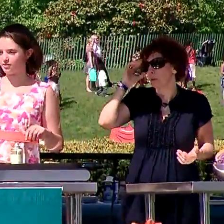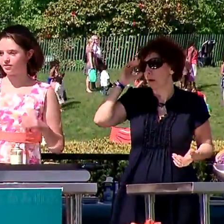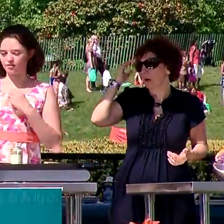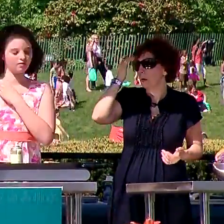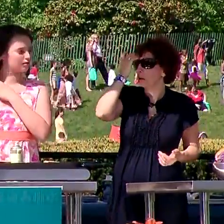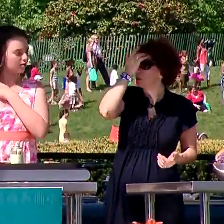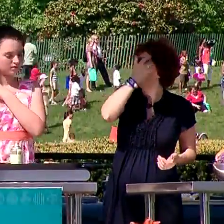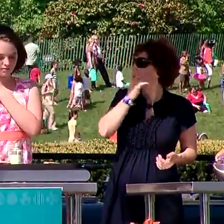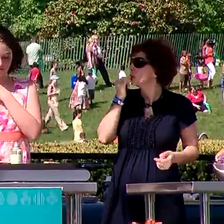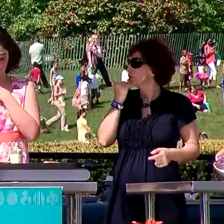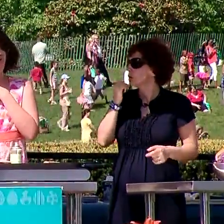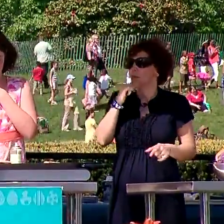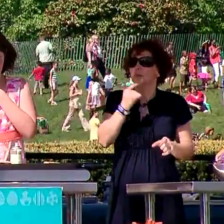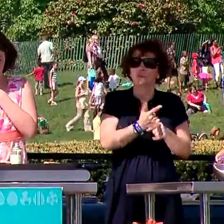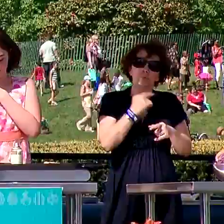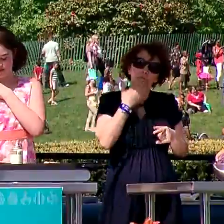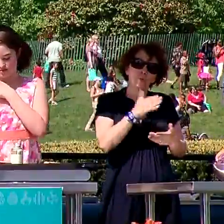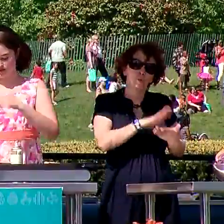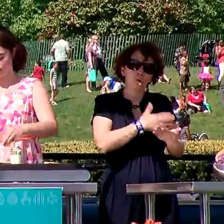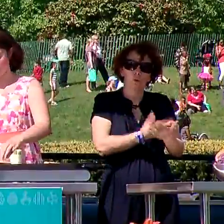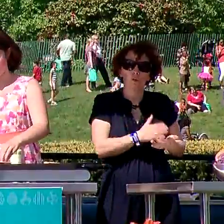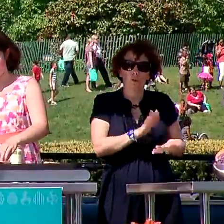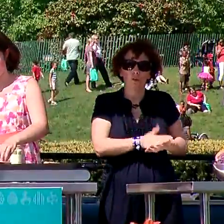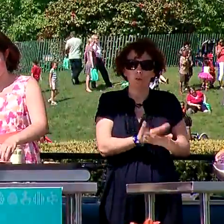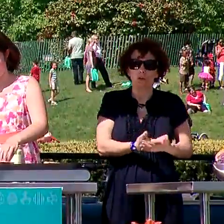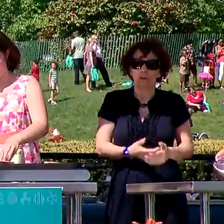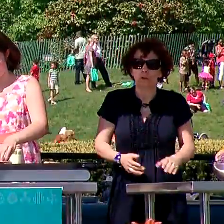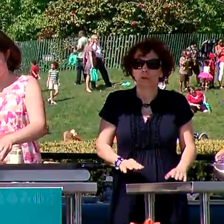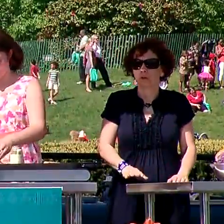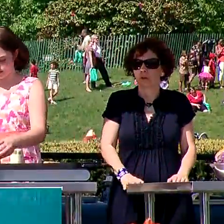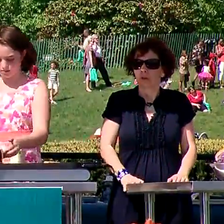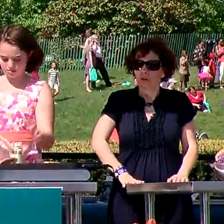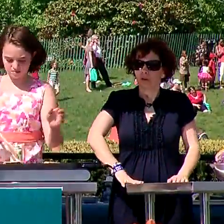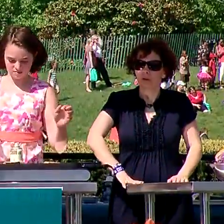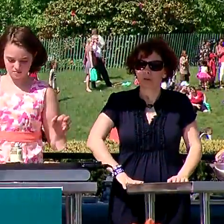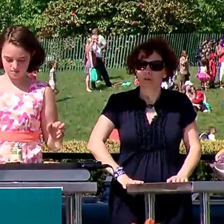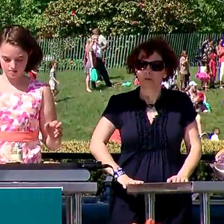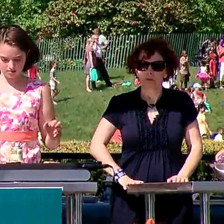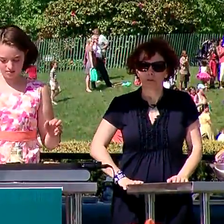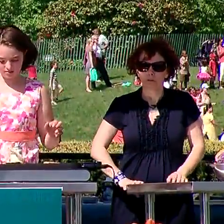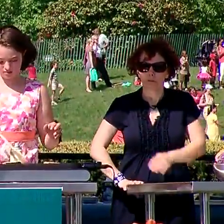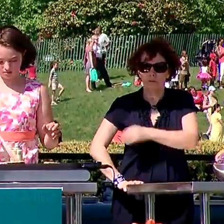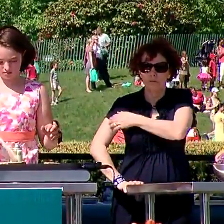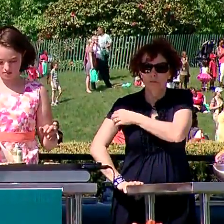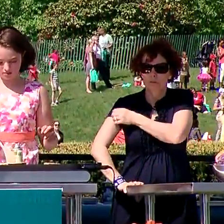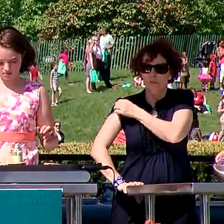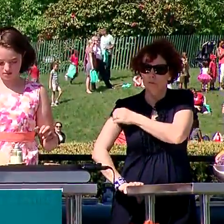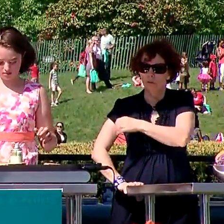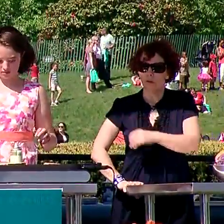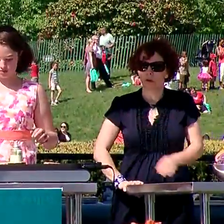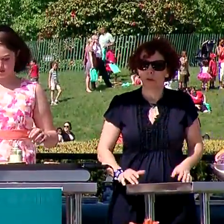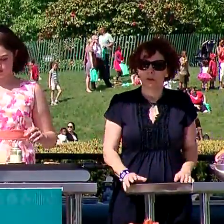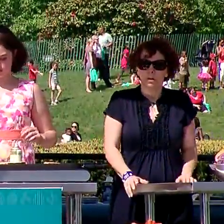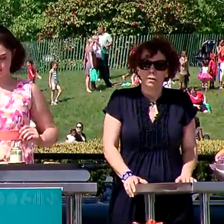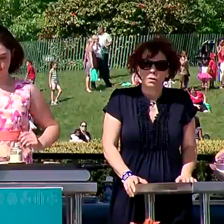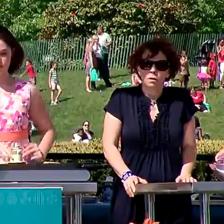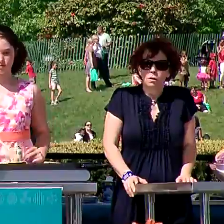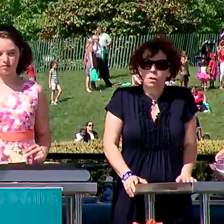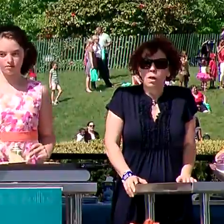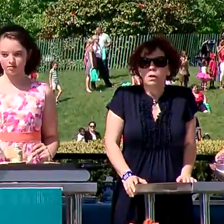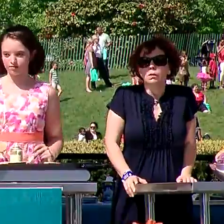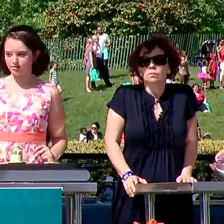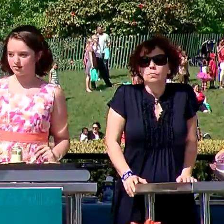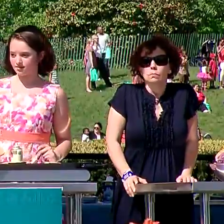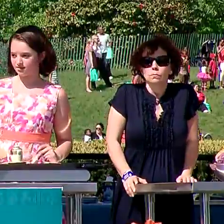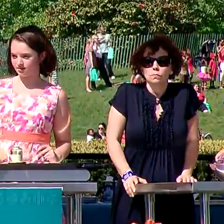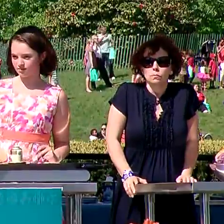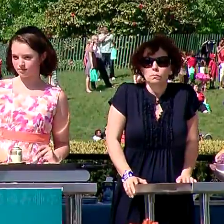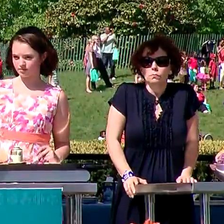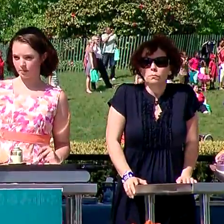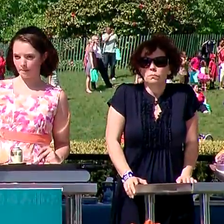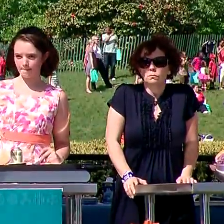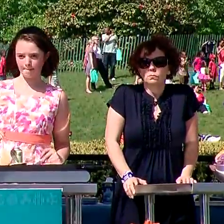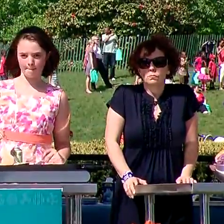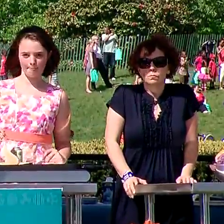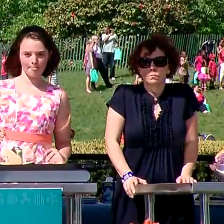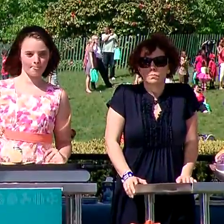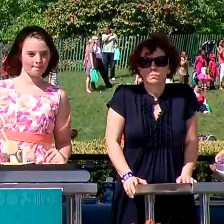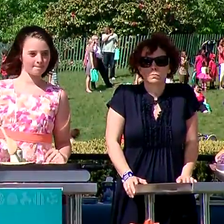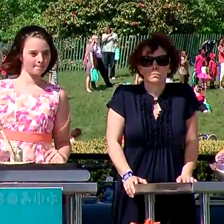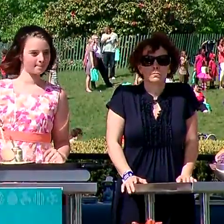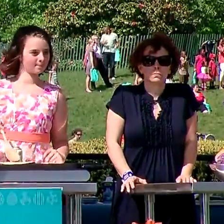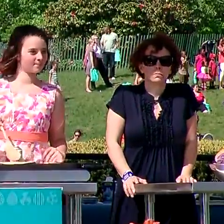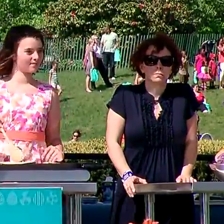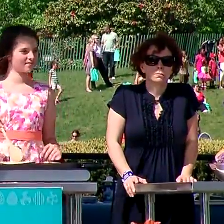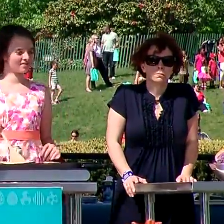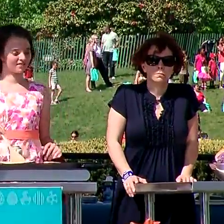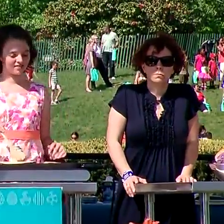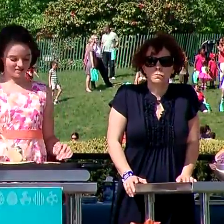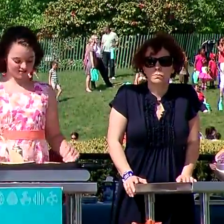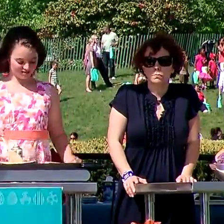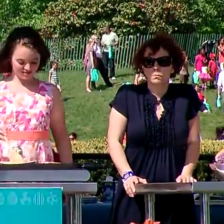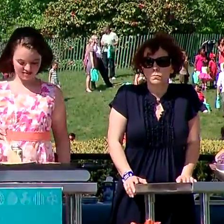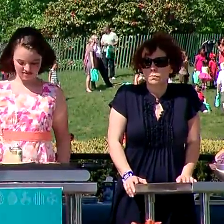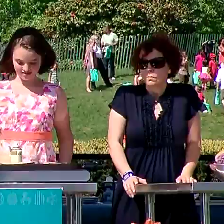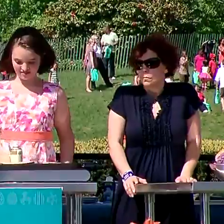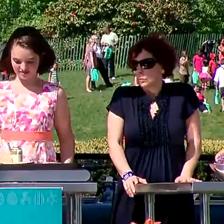Carla Hall: He said his sister is a good cook.